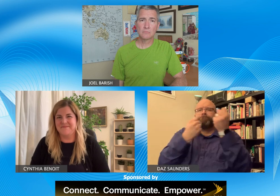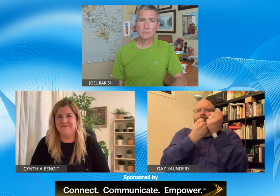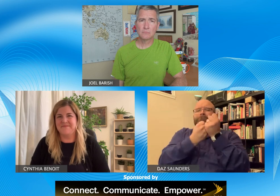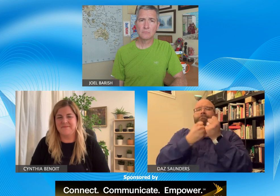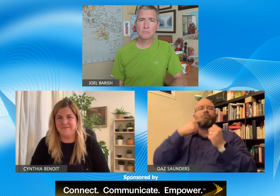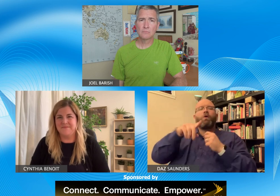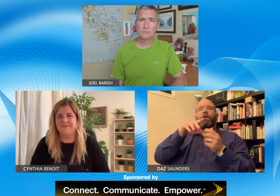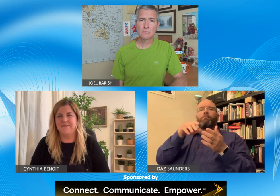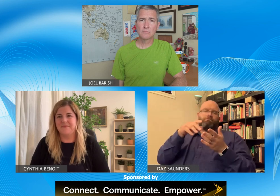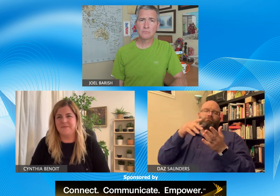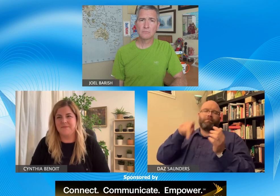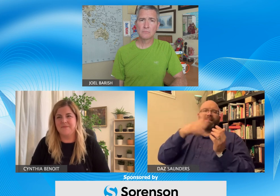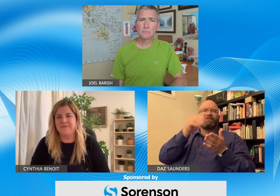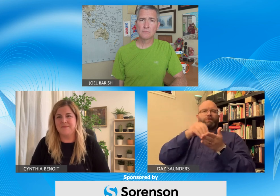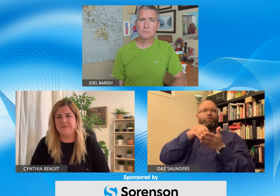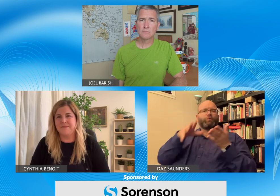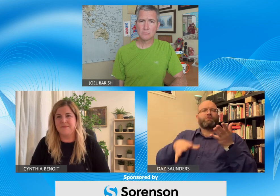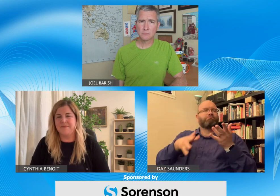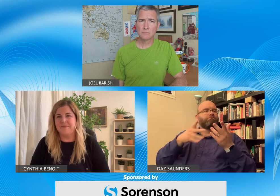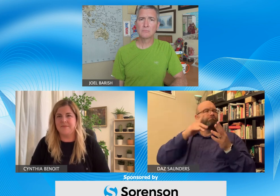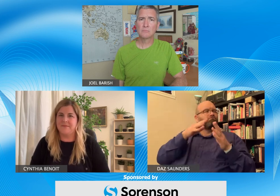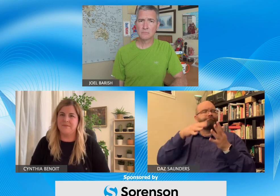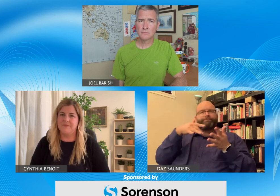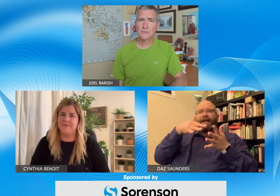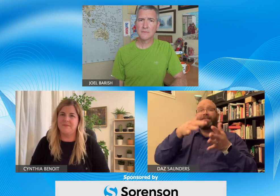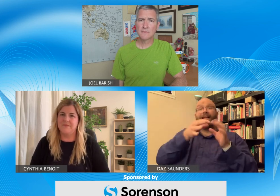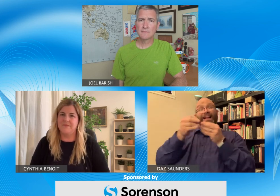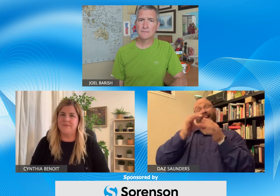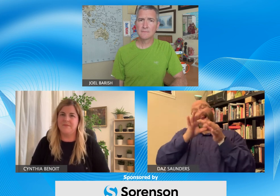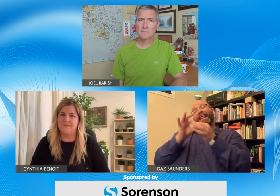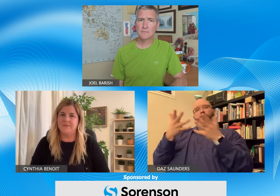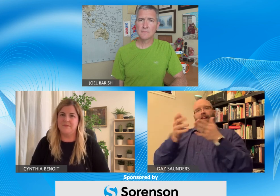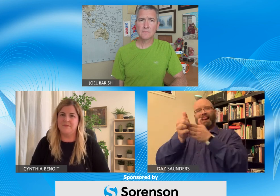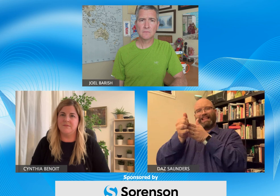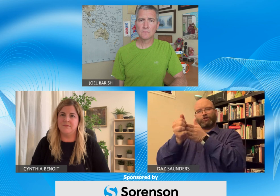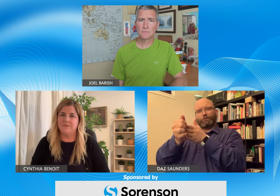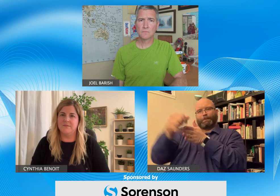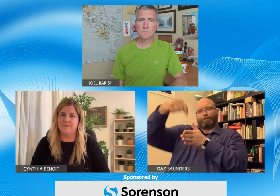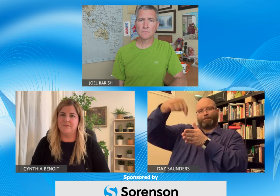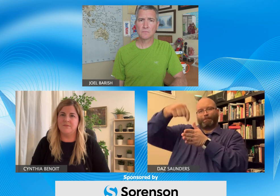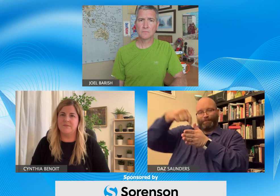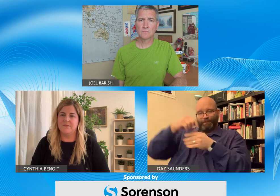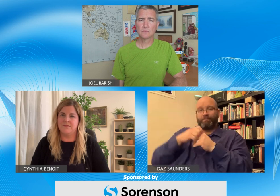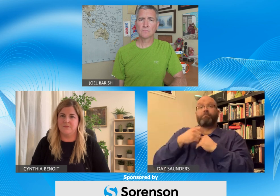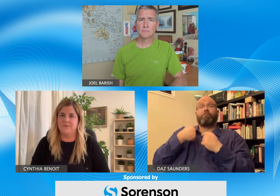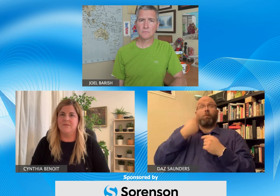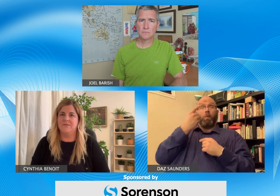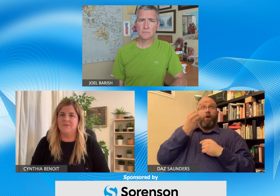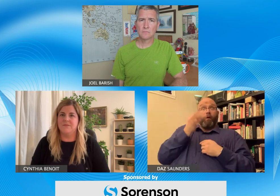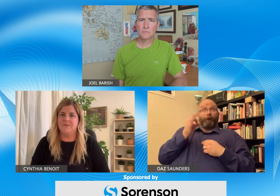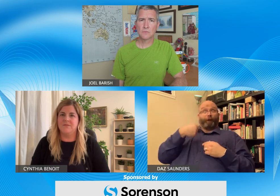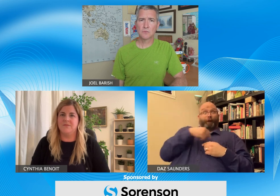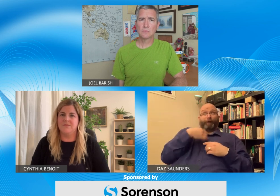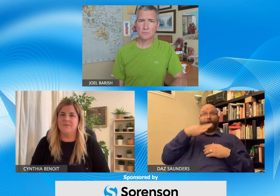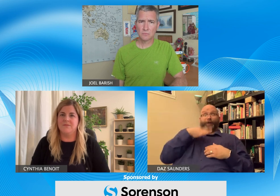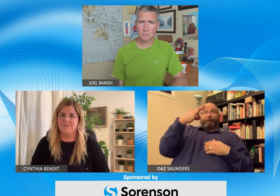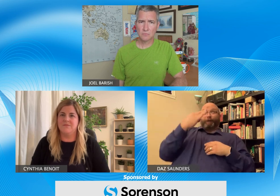foundation was established to support PhD students with their studies in regards of leadership competencies.